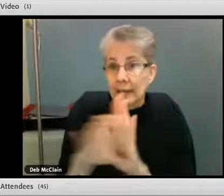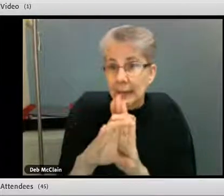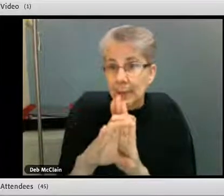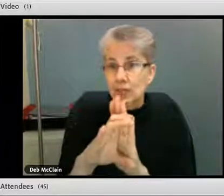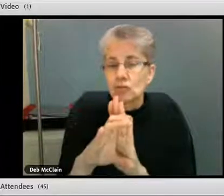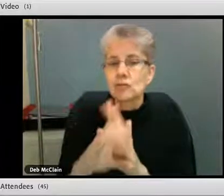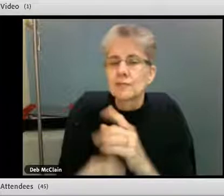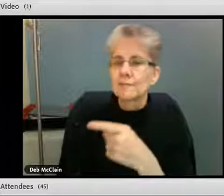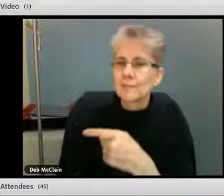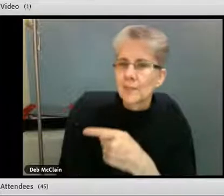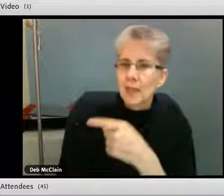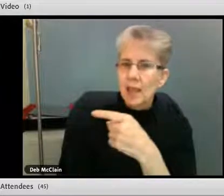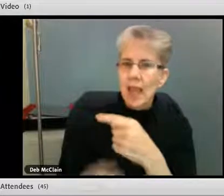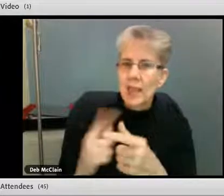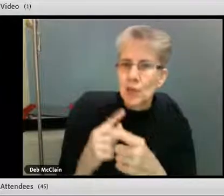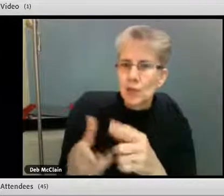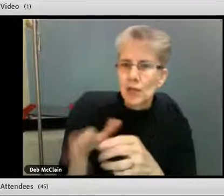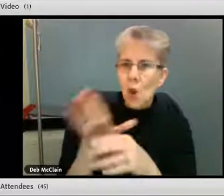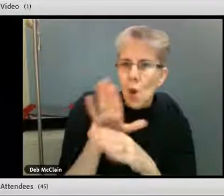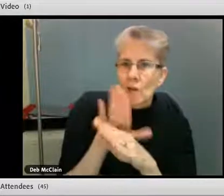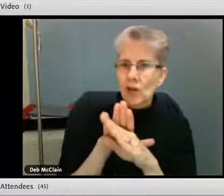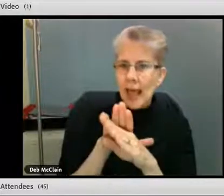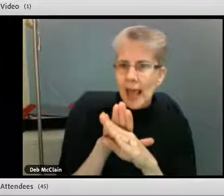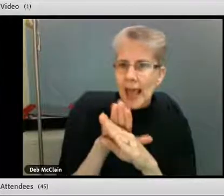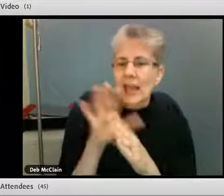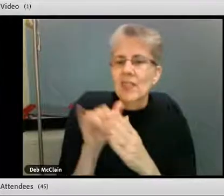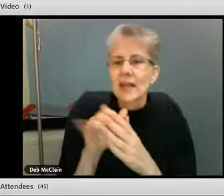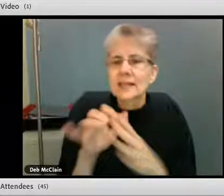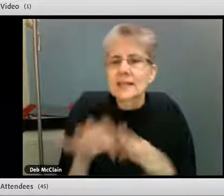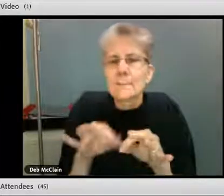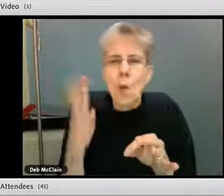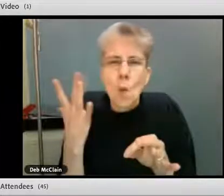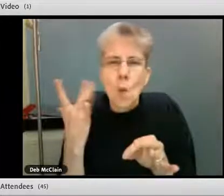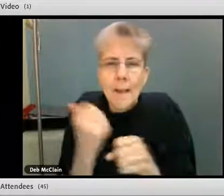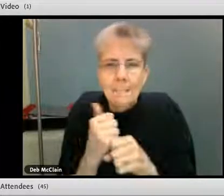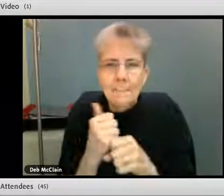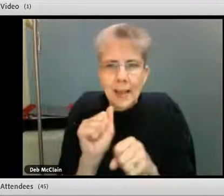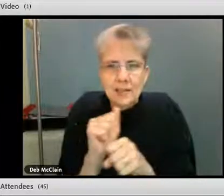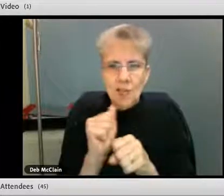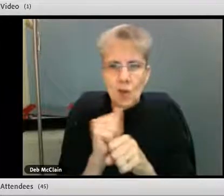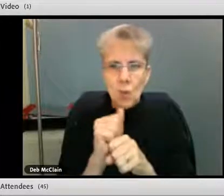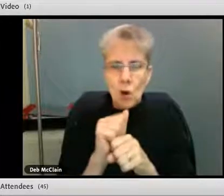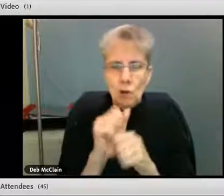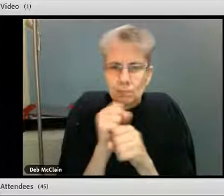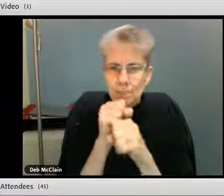An overlay is important because it makes your words pop. You guys have probably seen them and not known --